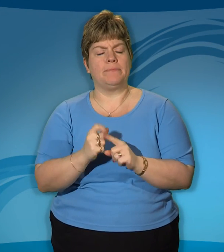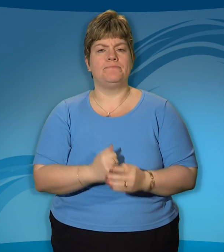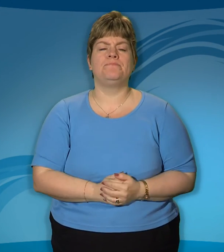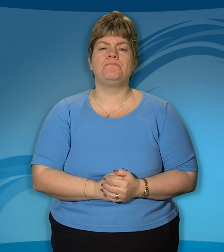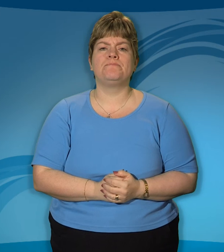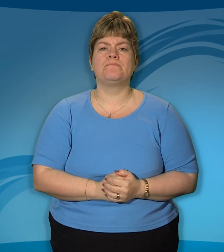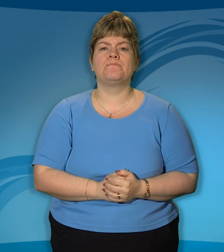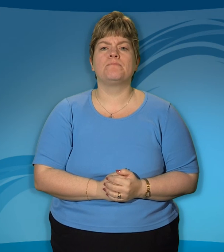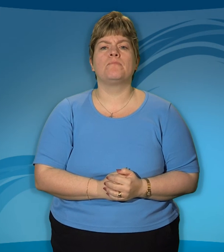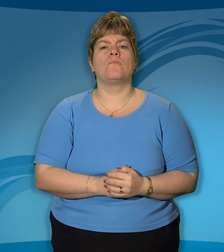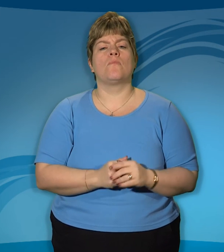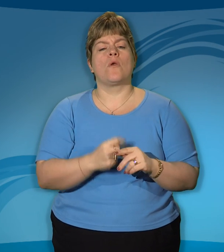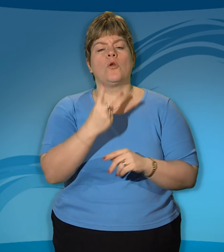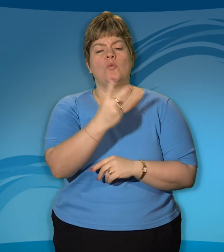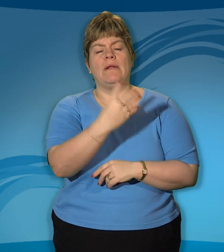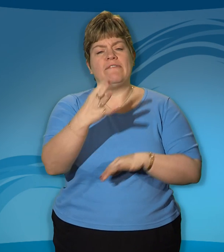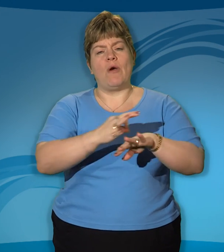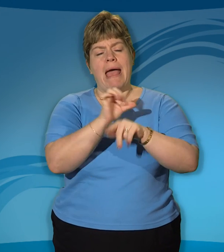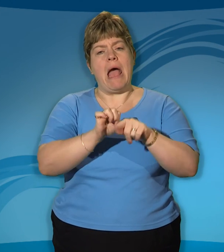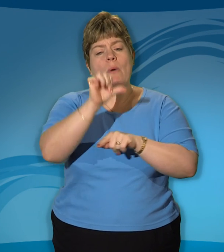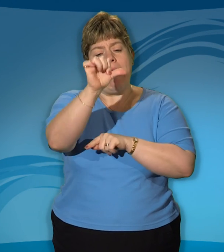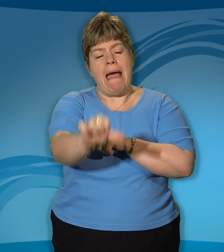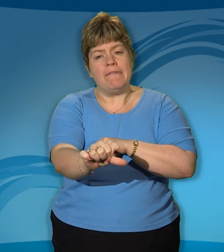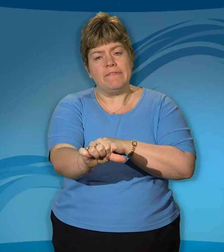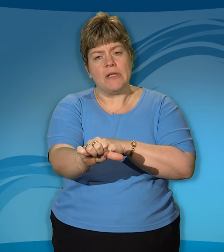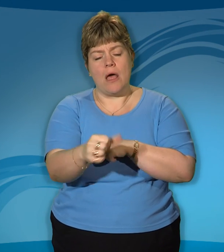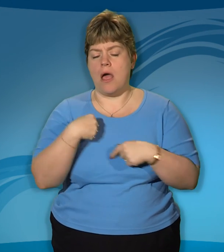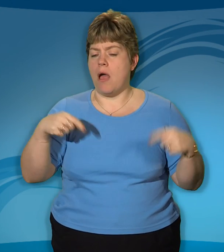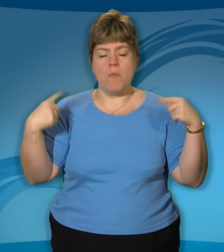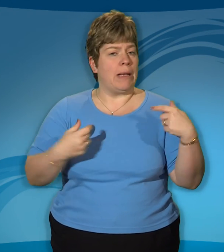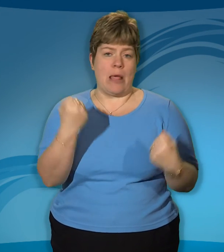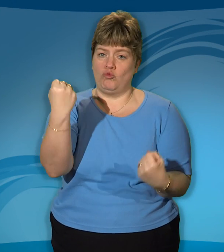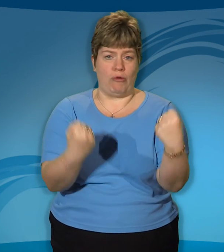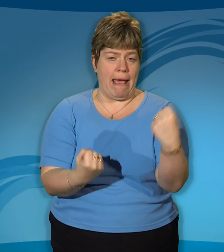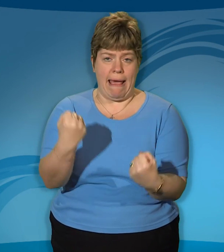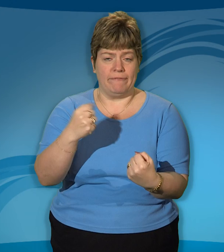For at least 24 hours after your procedure you must not: Drive.